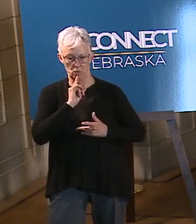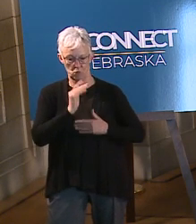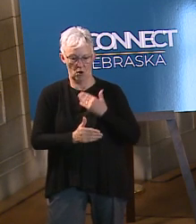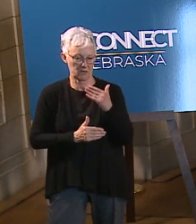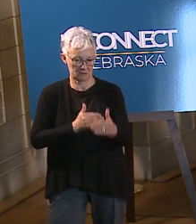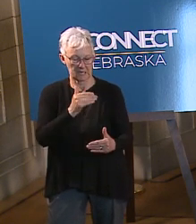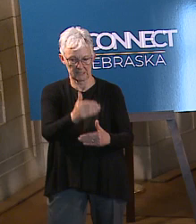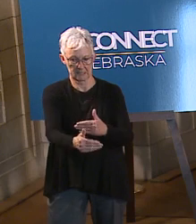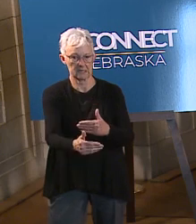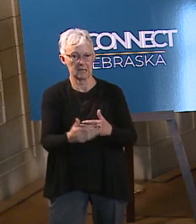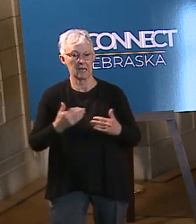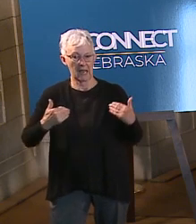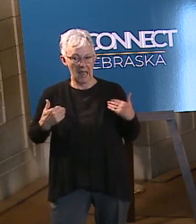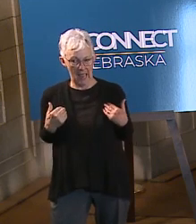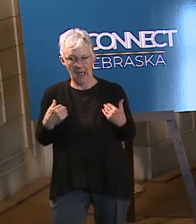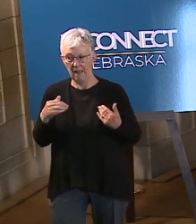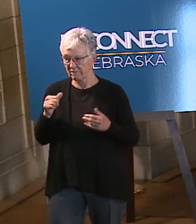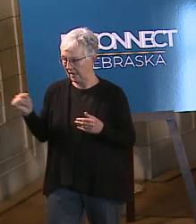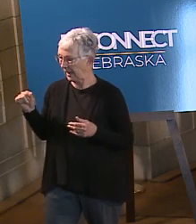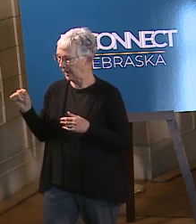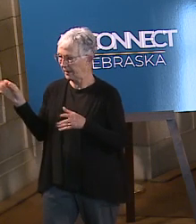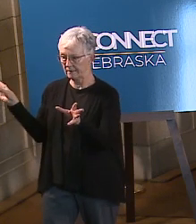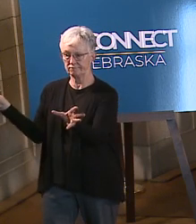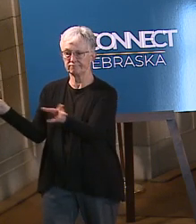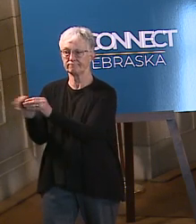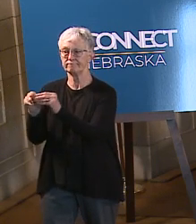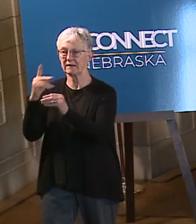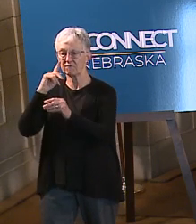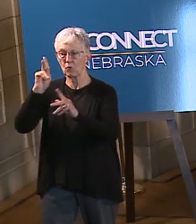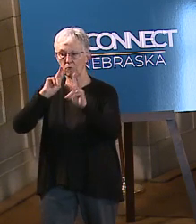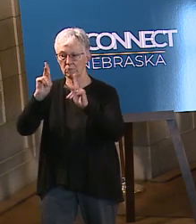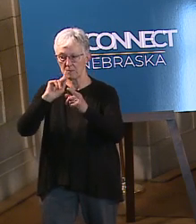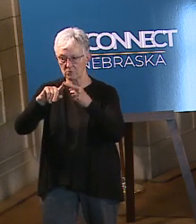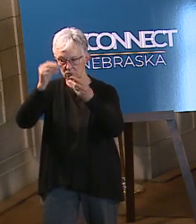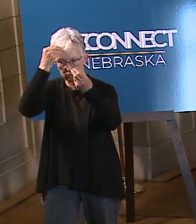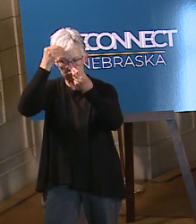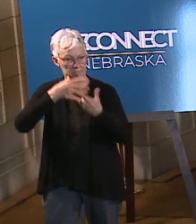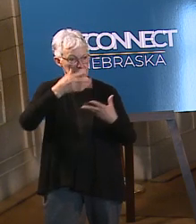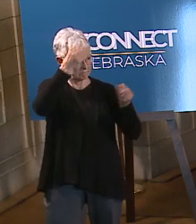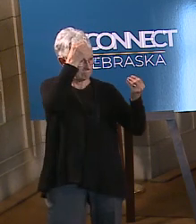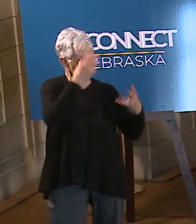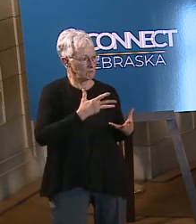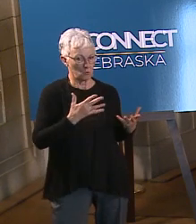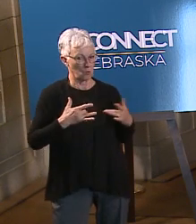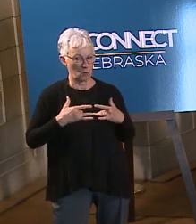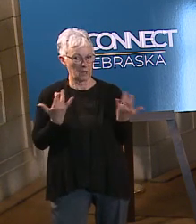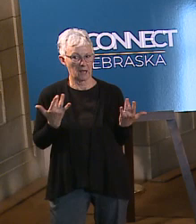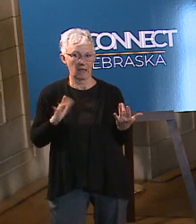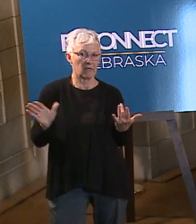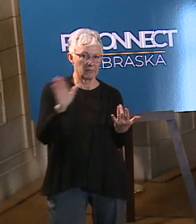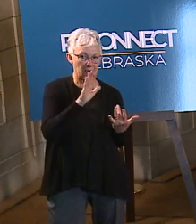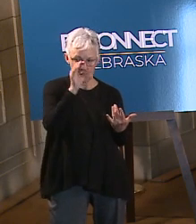PROVIDES DOLLARS SO WE ARE GOING THROUGH THAT REGULATORY PROCESS, WHY WE HAVE A HEARING AND WE